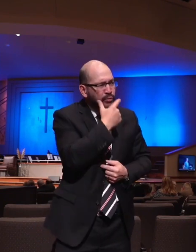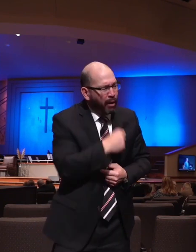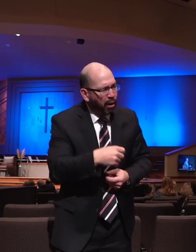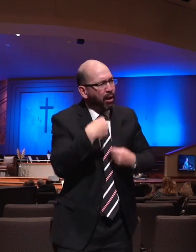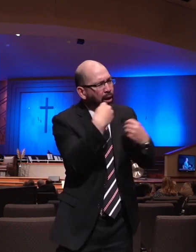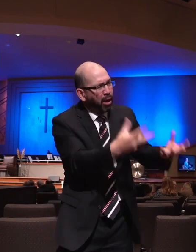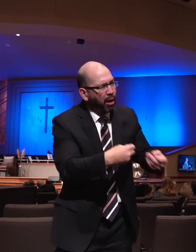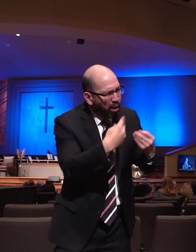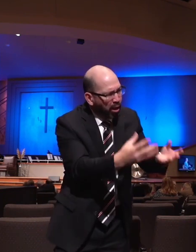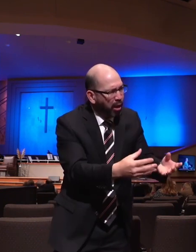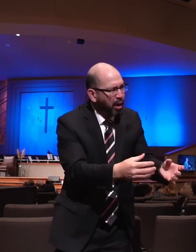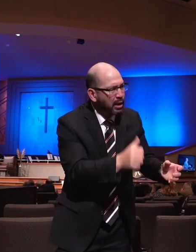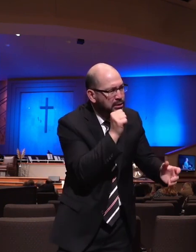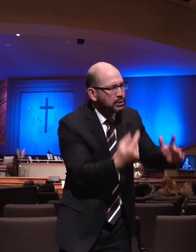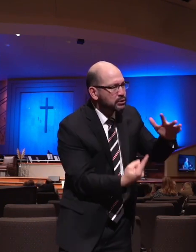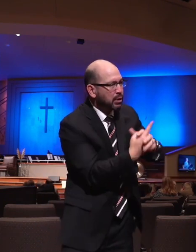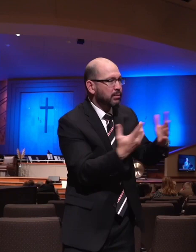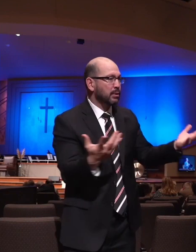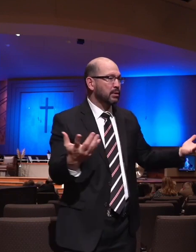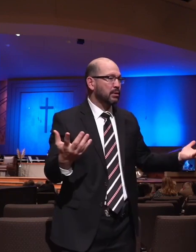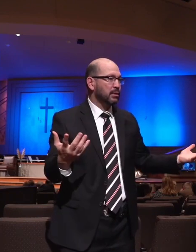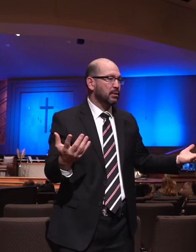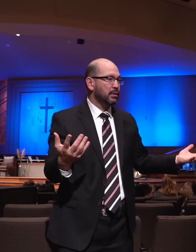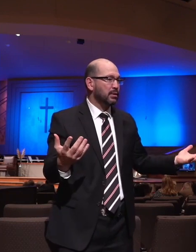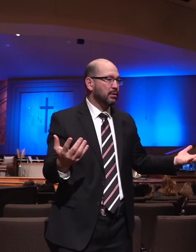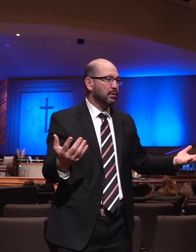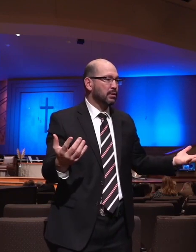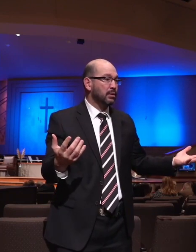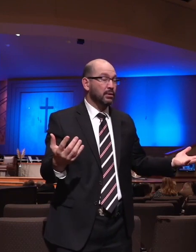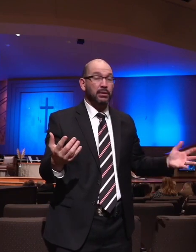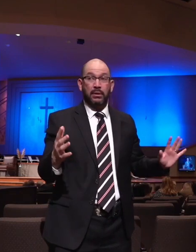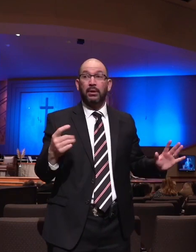they don't show I know believe me I've been out in that